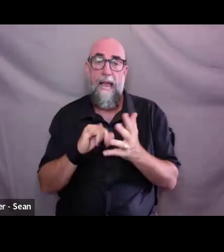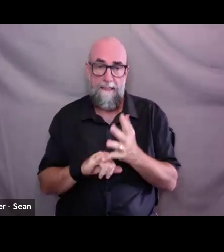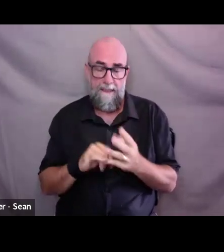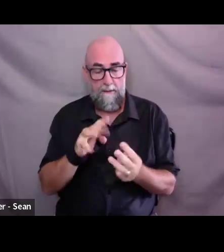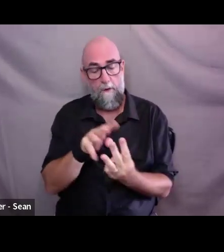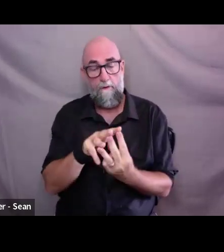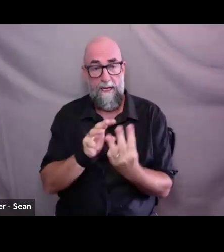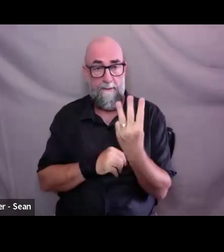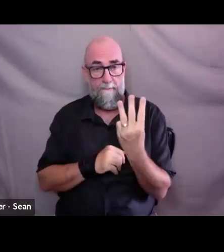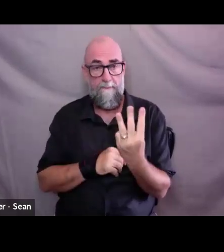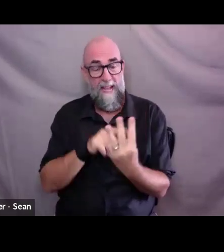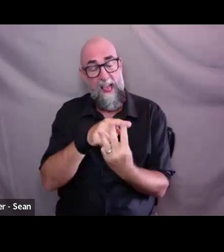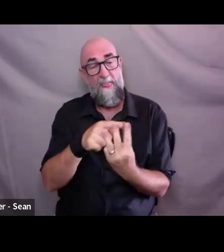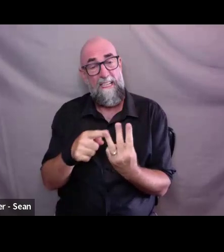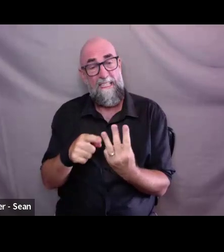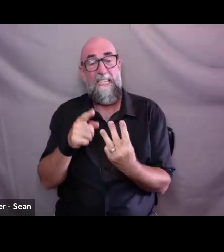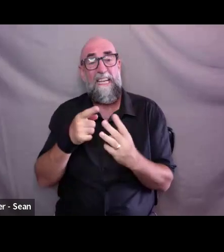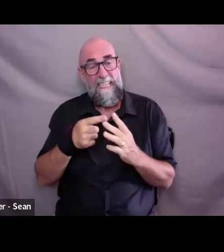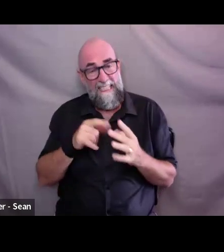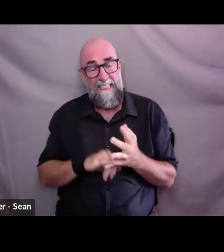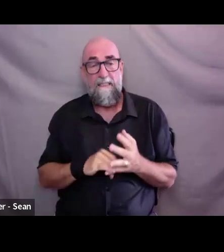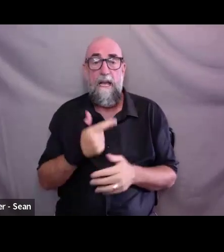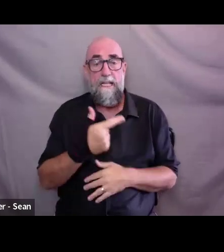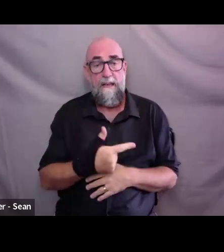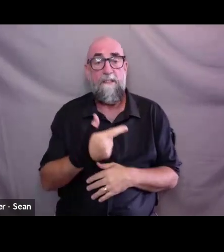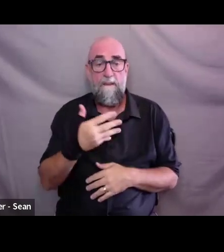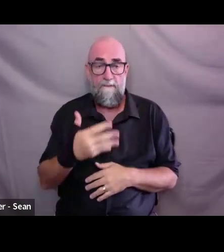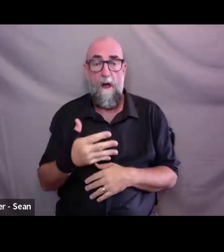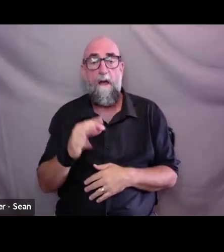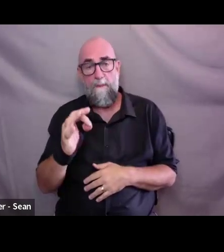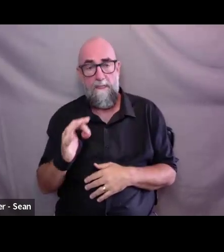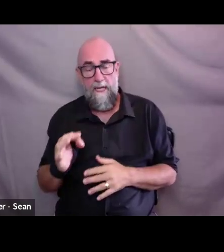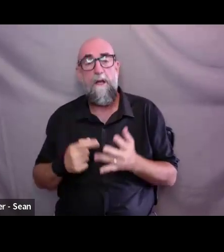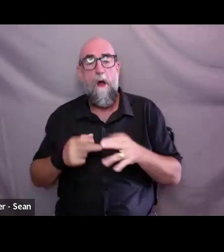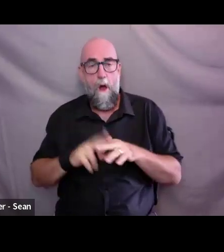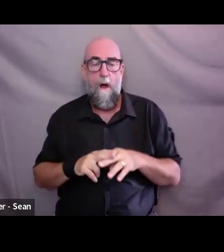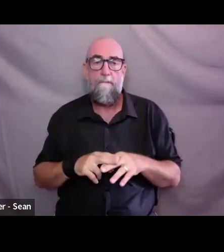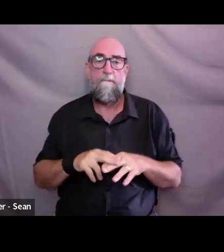of all carbon dioxide emissions. In terms of